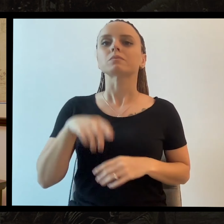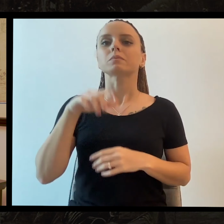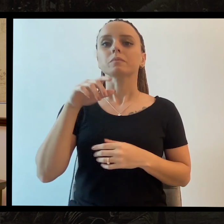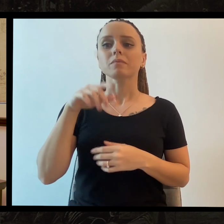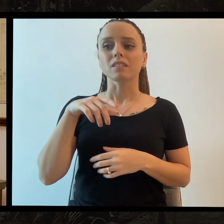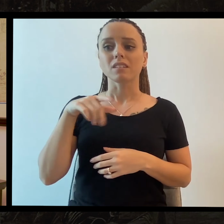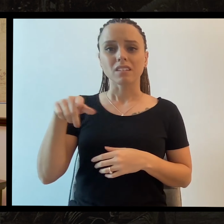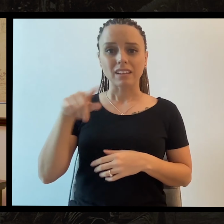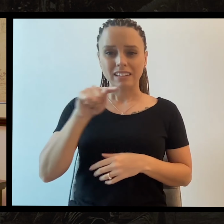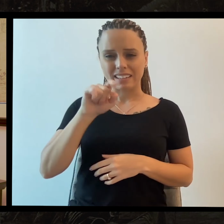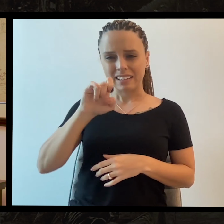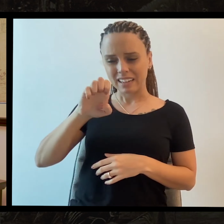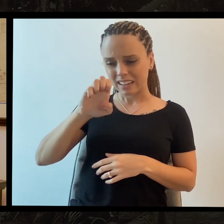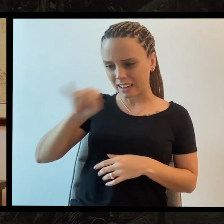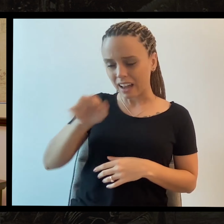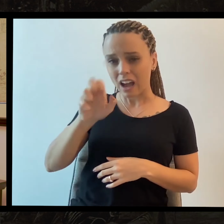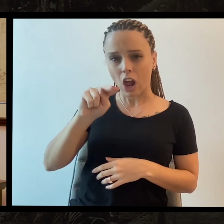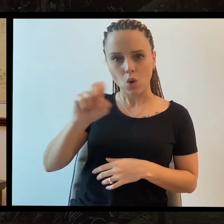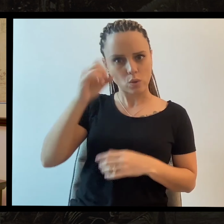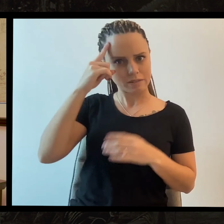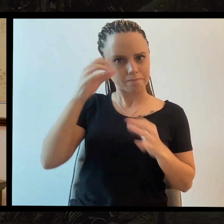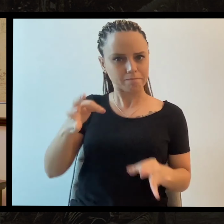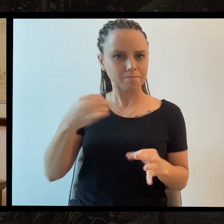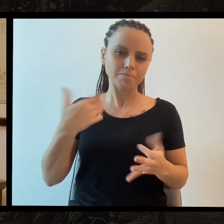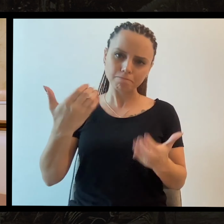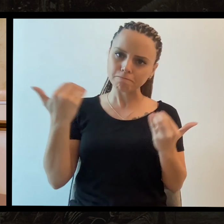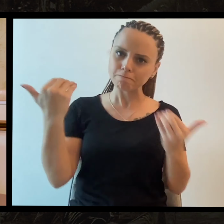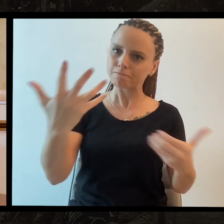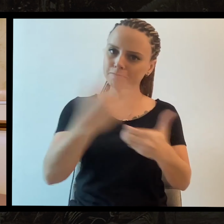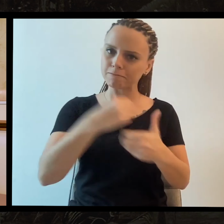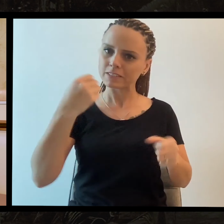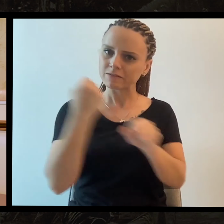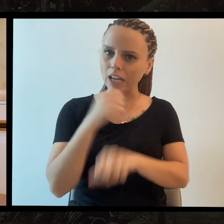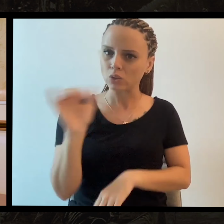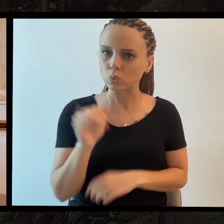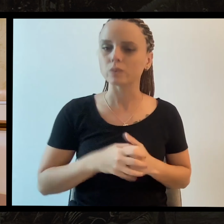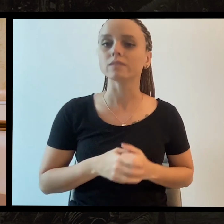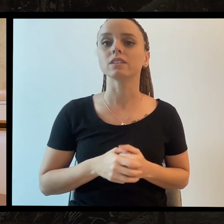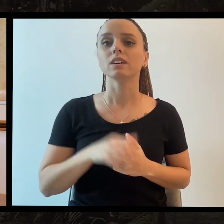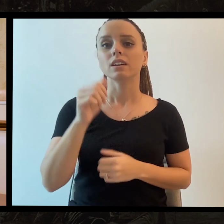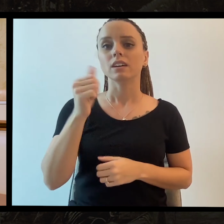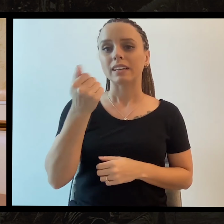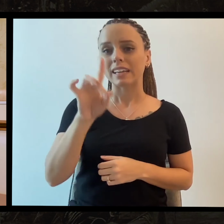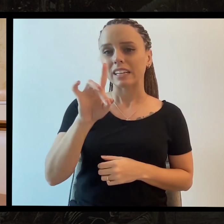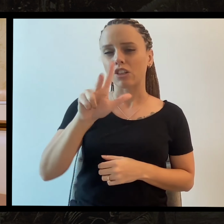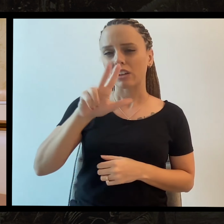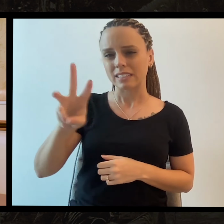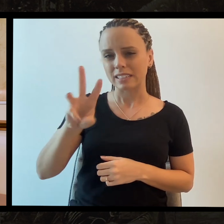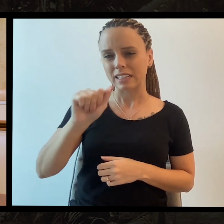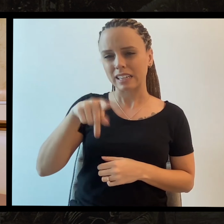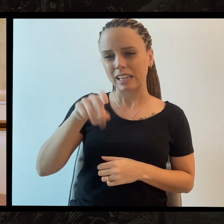a part of the Battle of San Jacinto. This is their fight, too. So on April 21st, 1836, we have the Battle